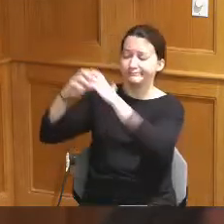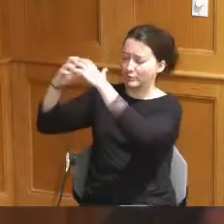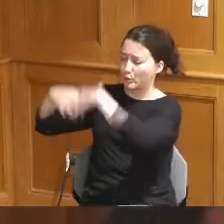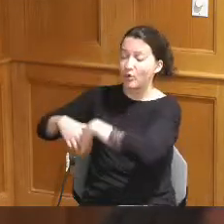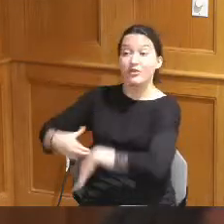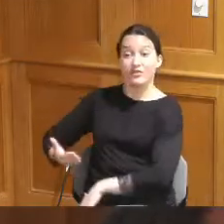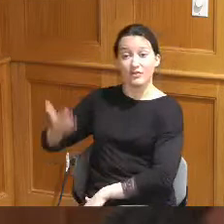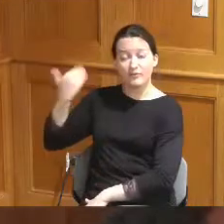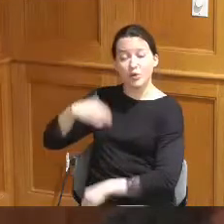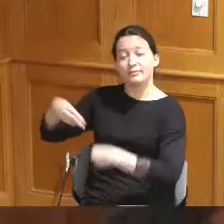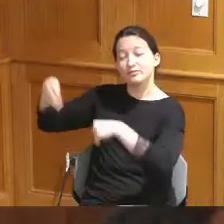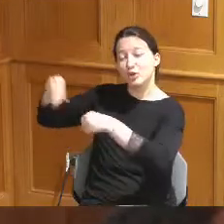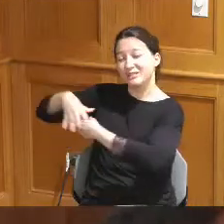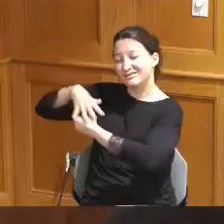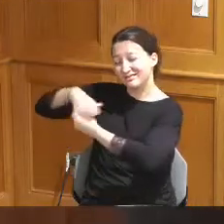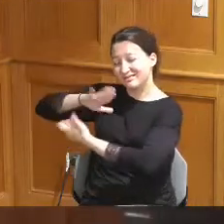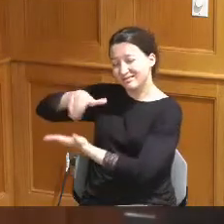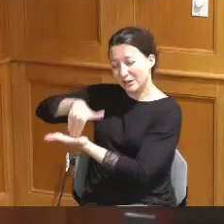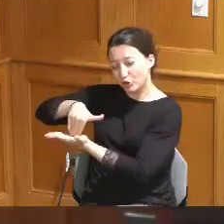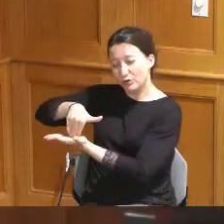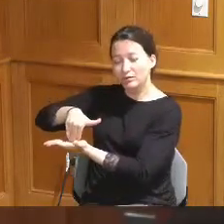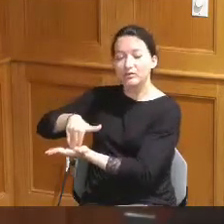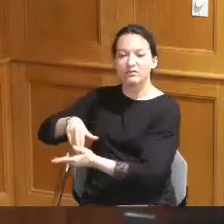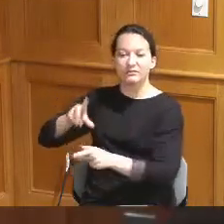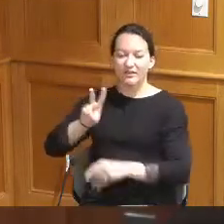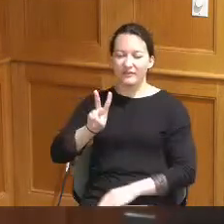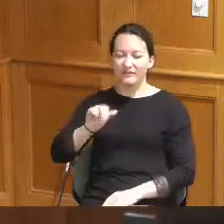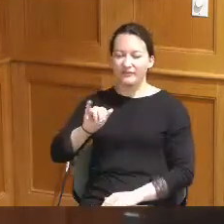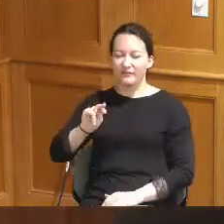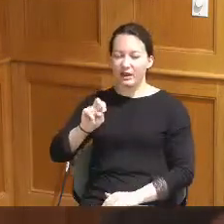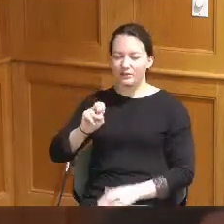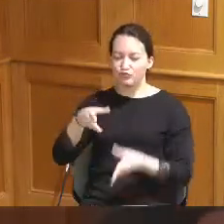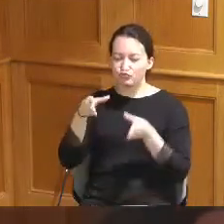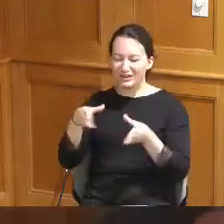Bernard shopping center which is on Vine Street again near the heart of their business district